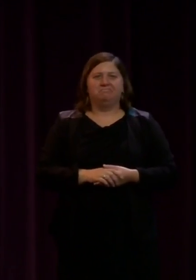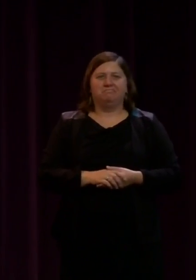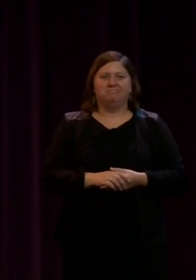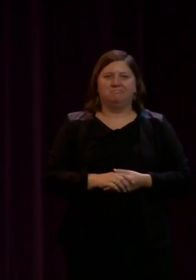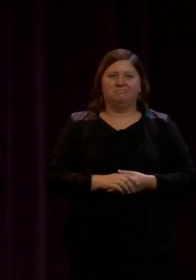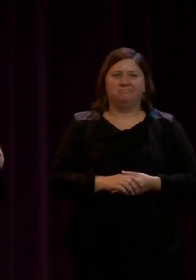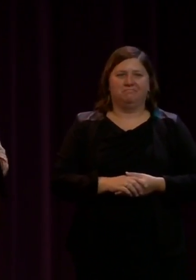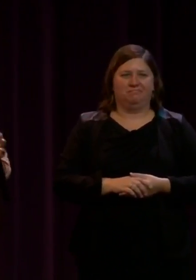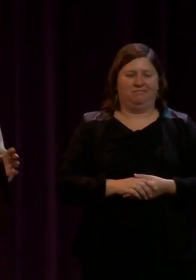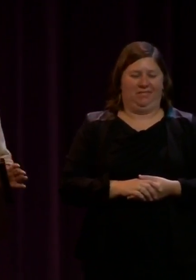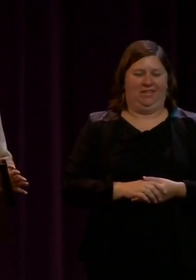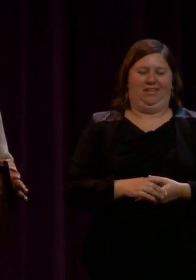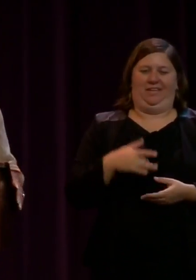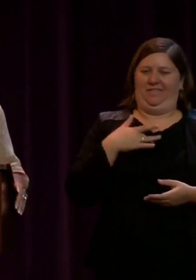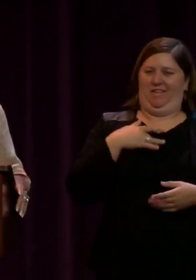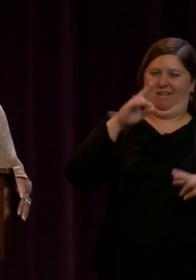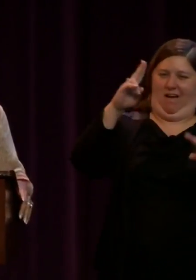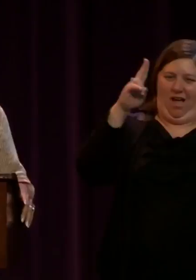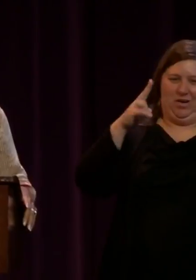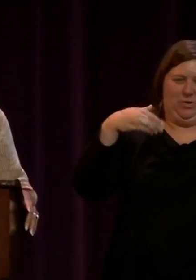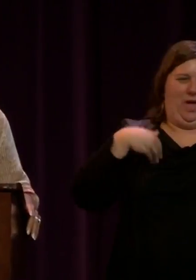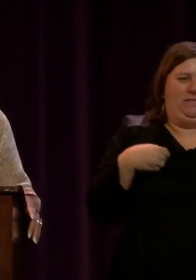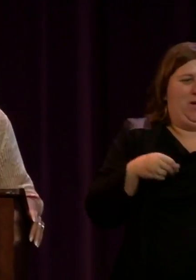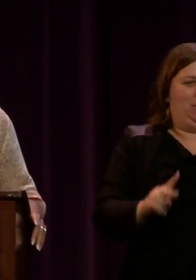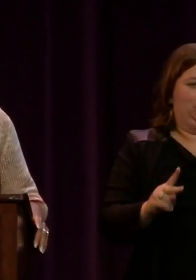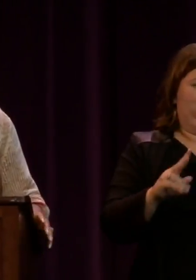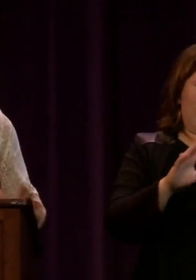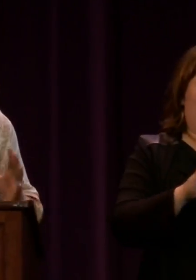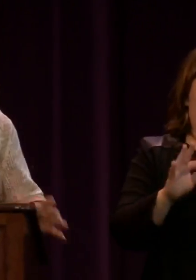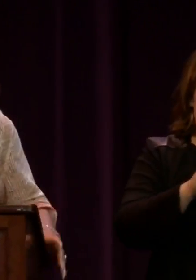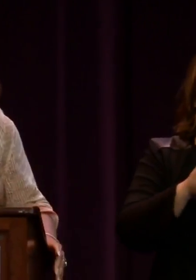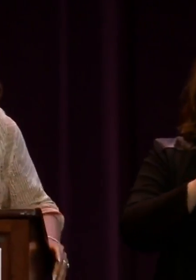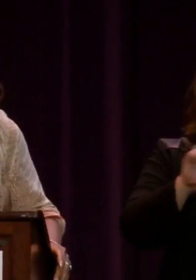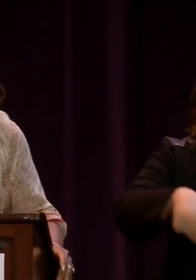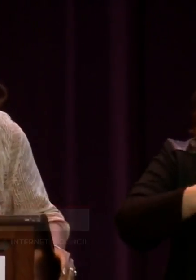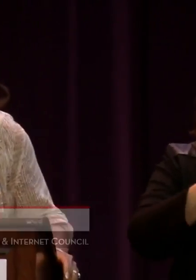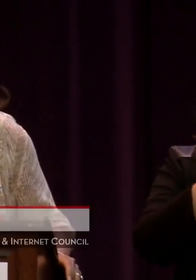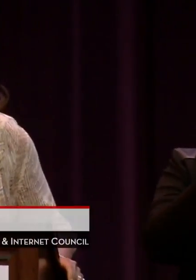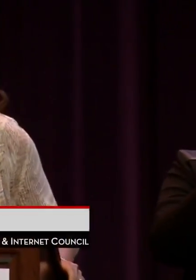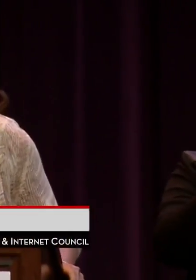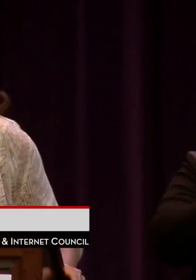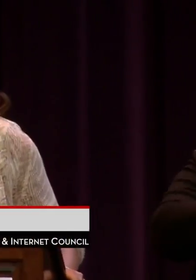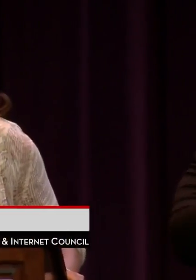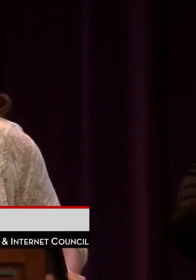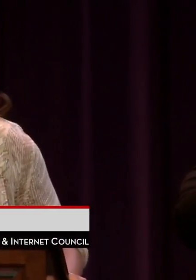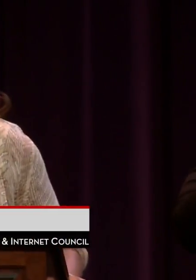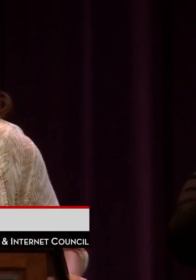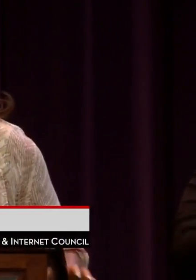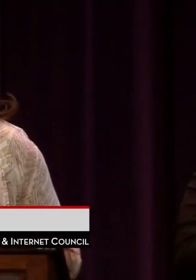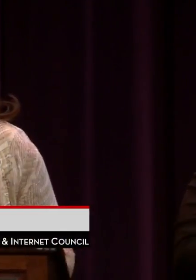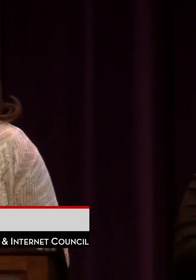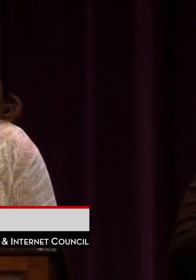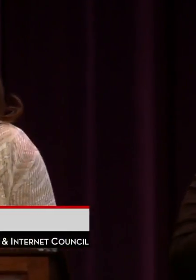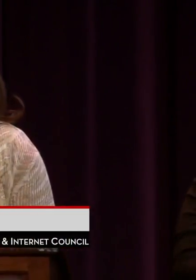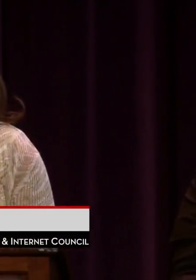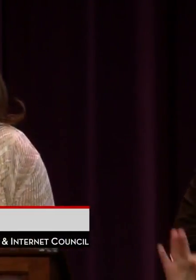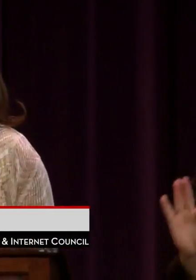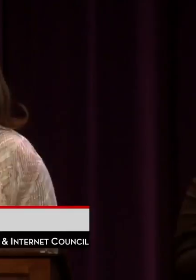OPPORTUNITY TO TALK ABOUT THIS STATEHOOD ISSUE THAT'S SO IMPORTANT TO ALL OF US. I WANT TO THANK THE GOVERNOR --